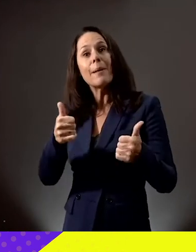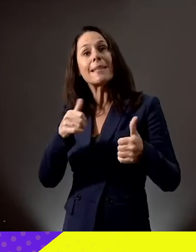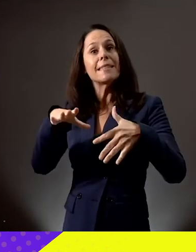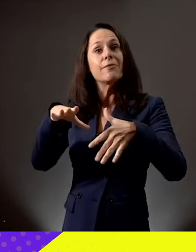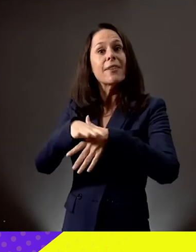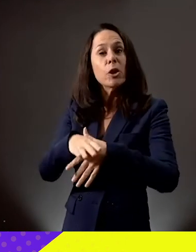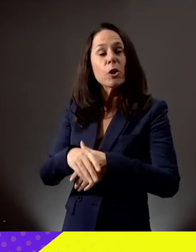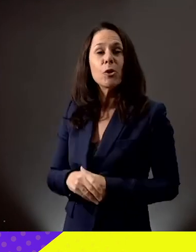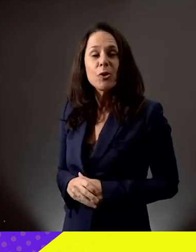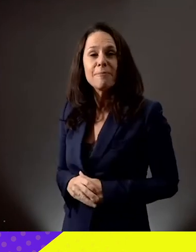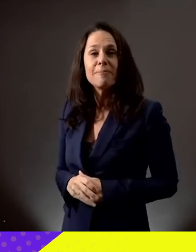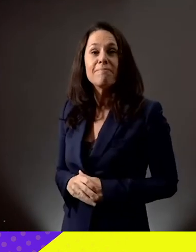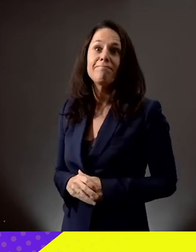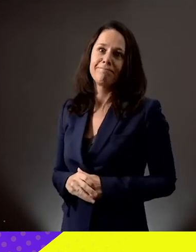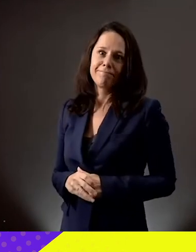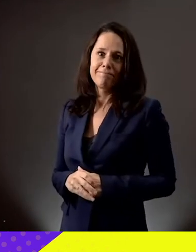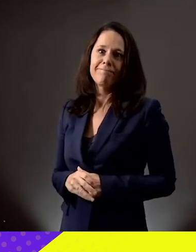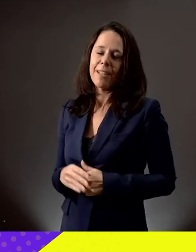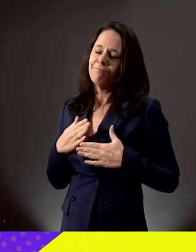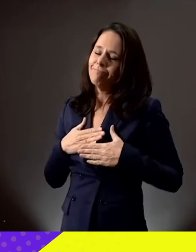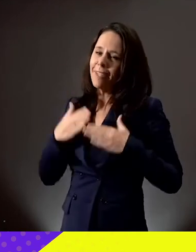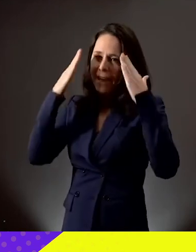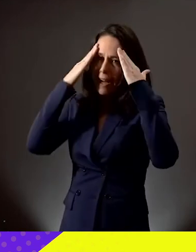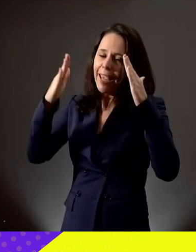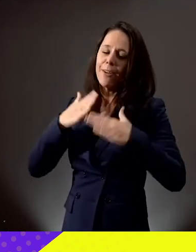it's been such an honour to present these awards.